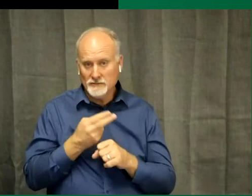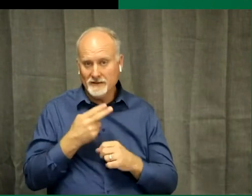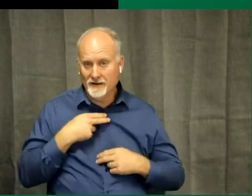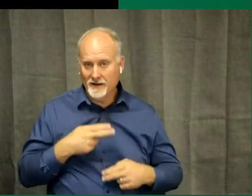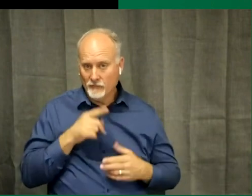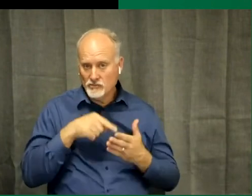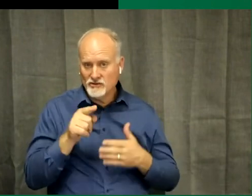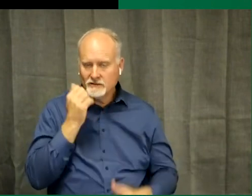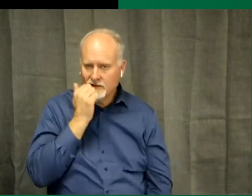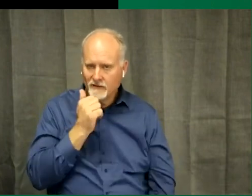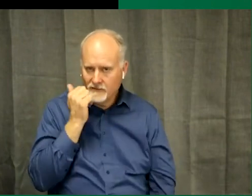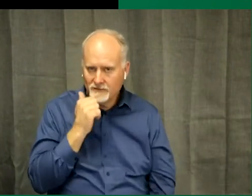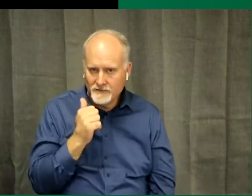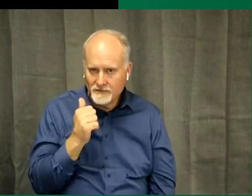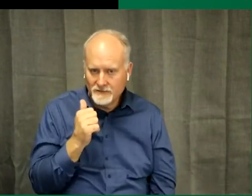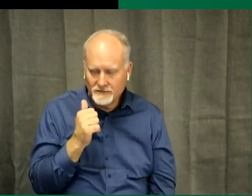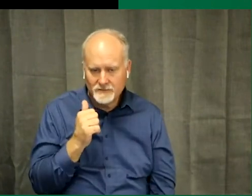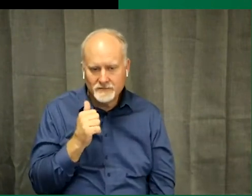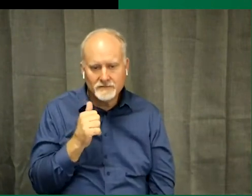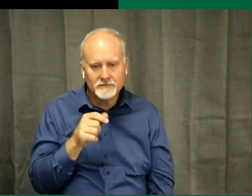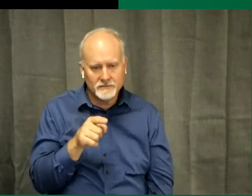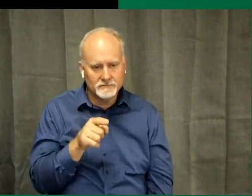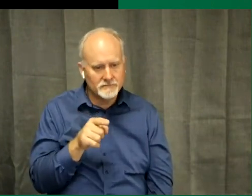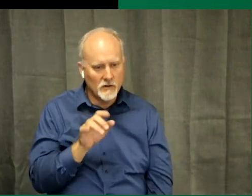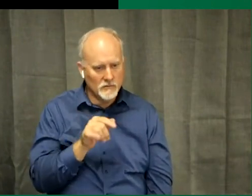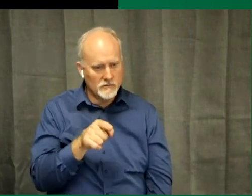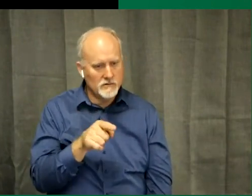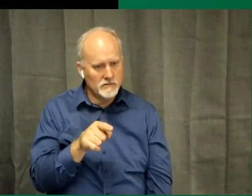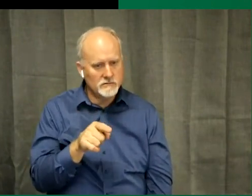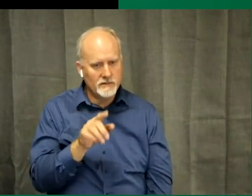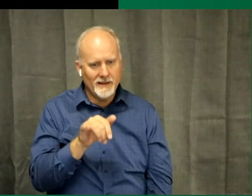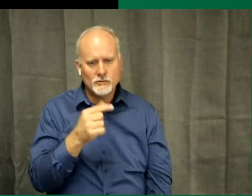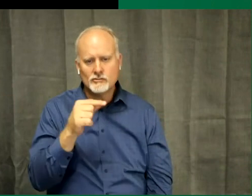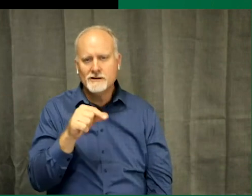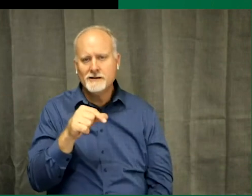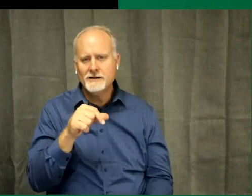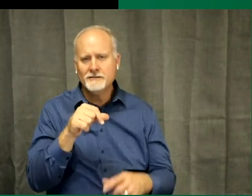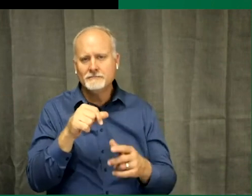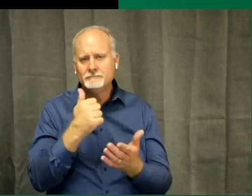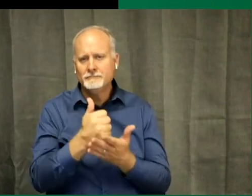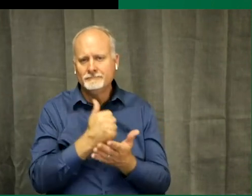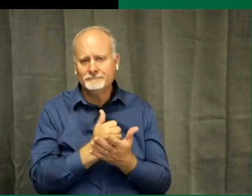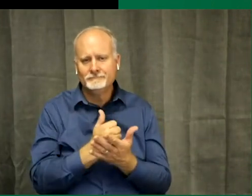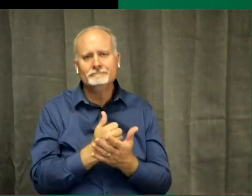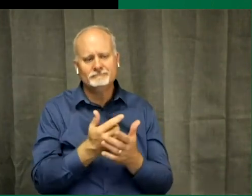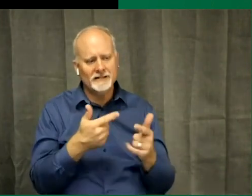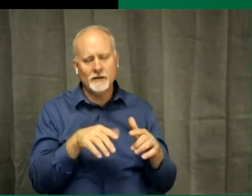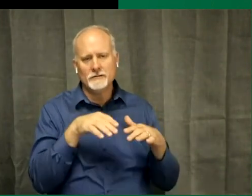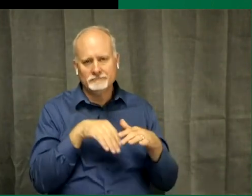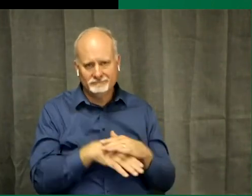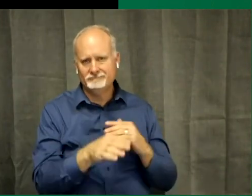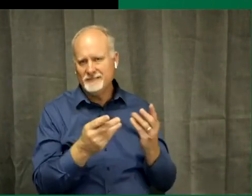daily basis and gives you also the green passport that gives you access to places on campus and then